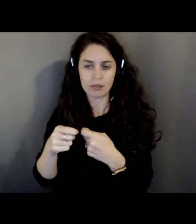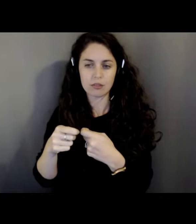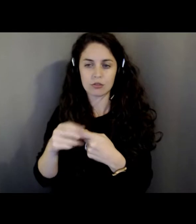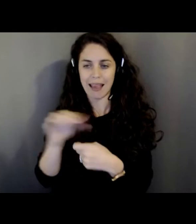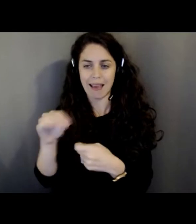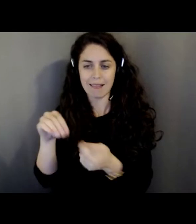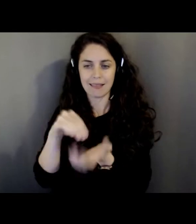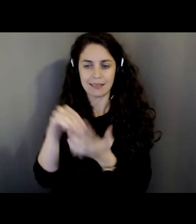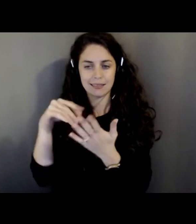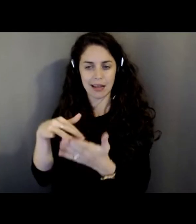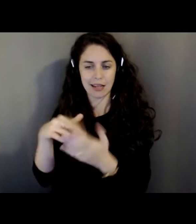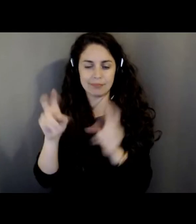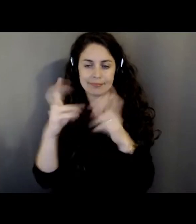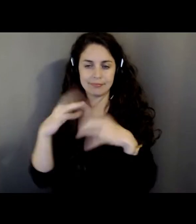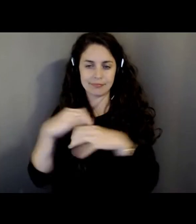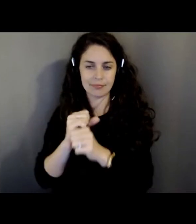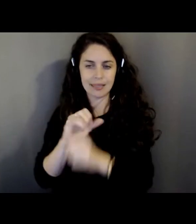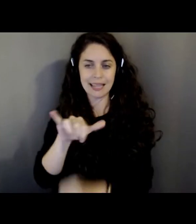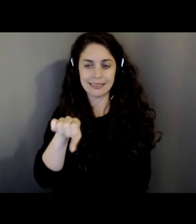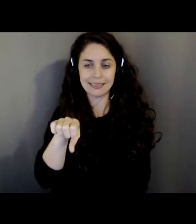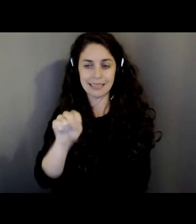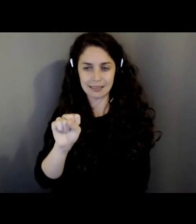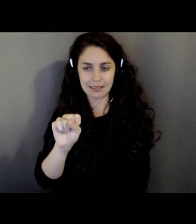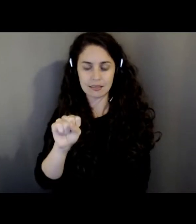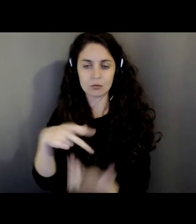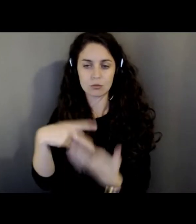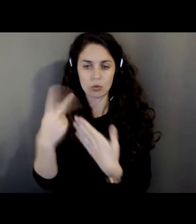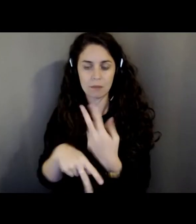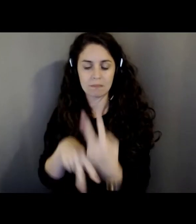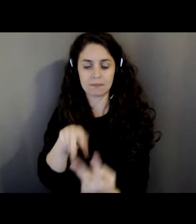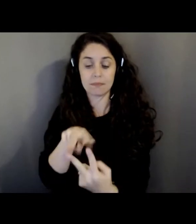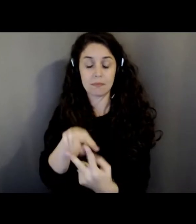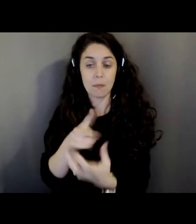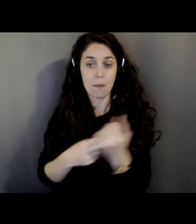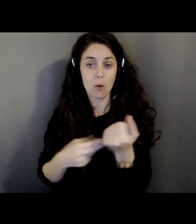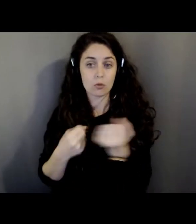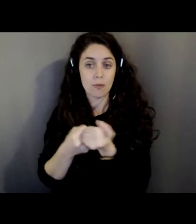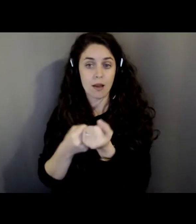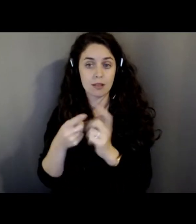Both of those high school exchange programs are sponsored by the US Department of State's